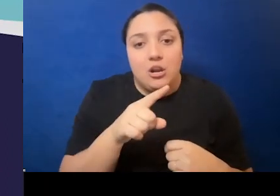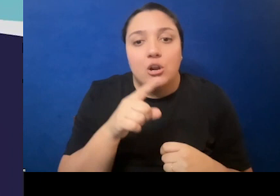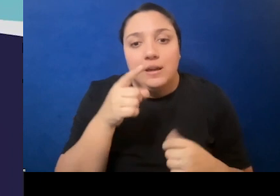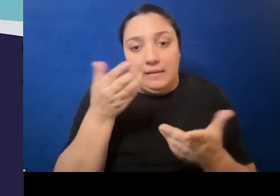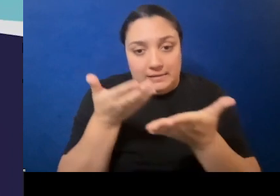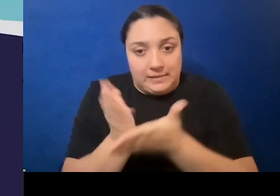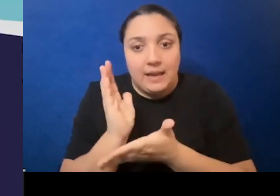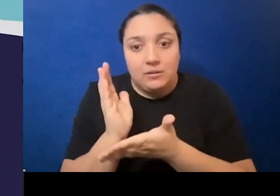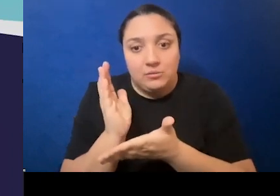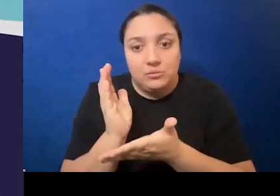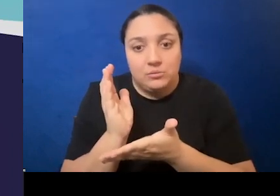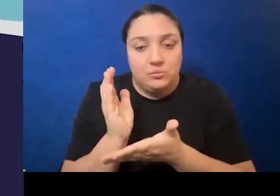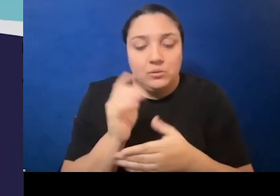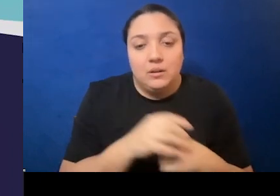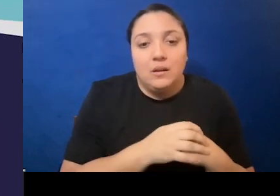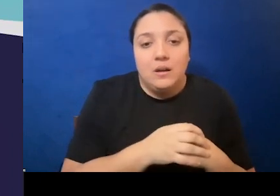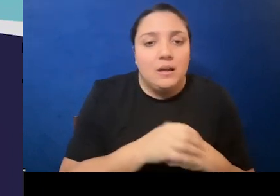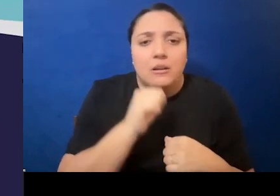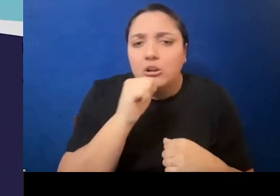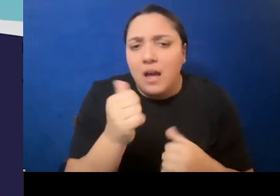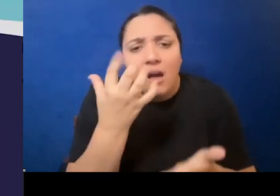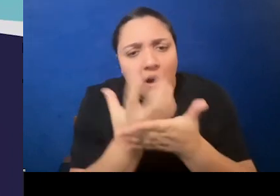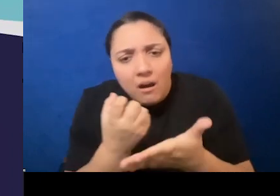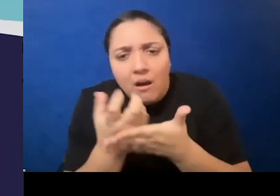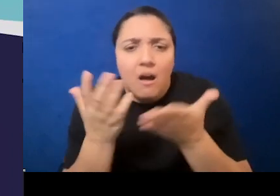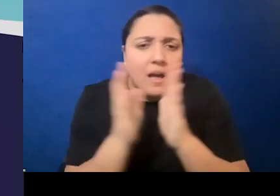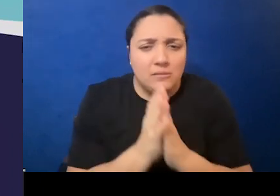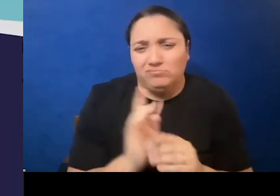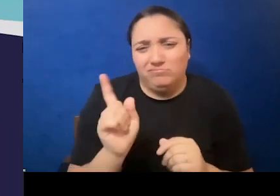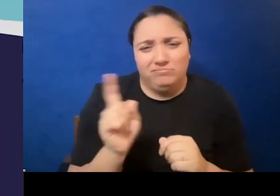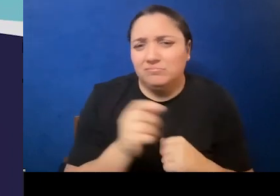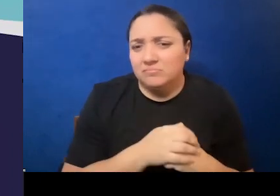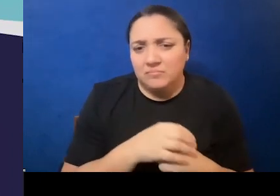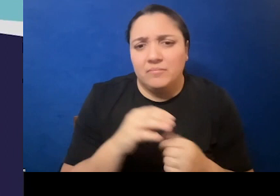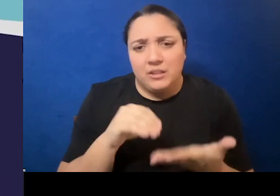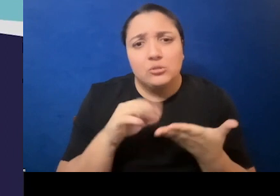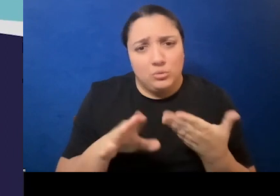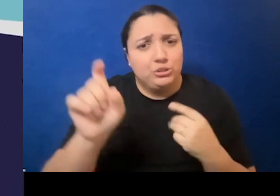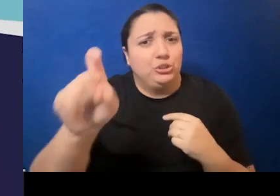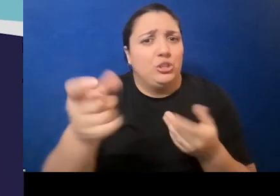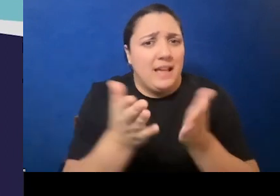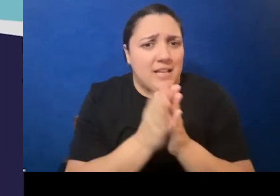THIS IS SOMETHING THAT THE STUDENTS ARE ENTITLED TO BUT NOT BEGGING FOR OR ASKING FOR, THIS